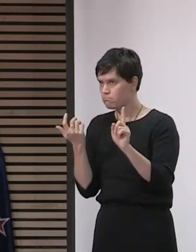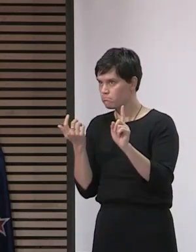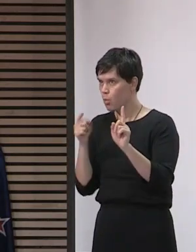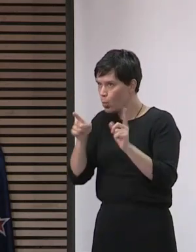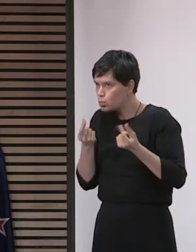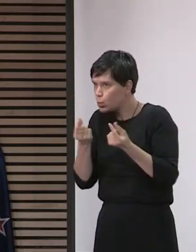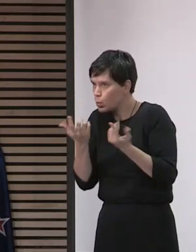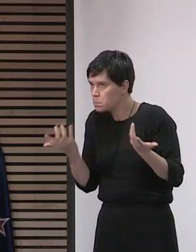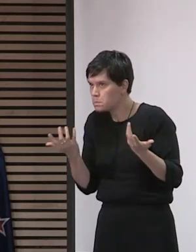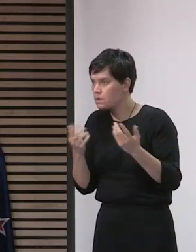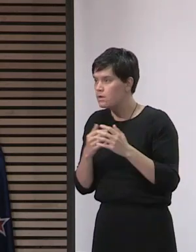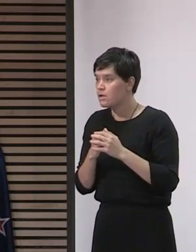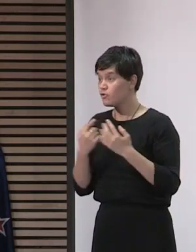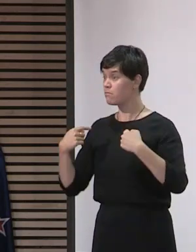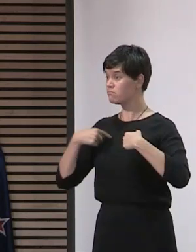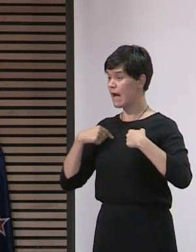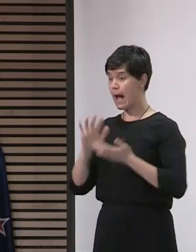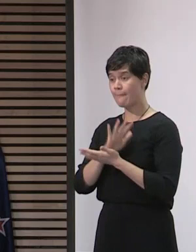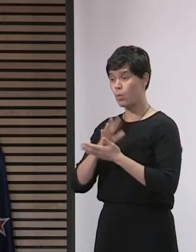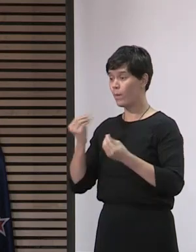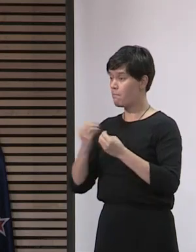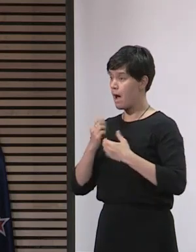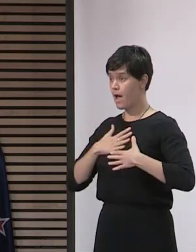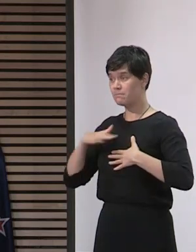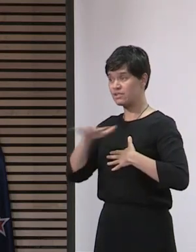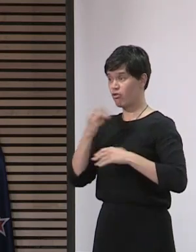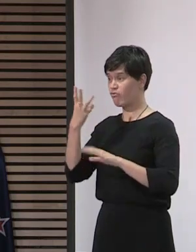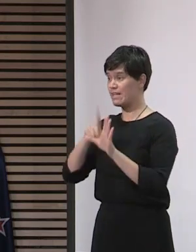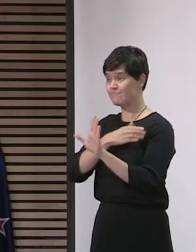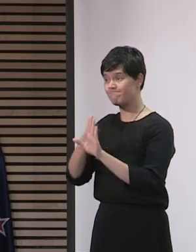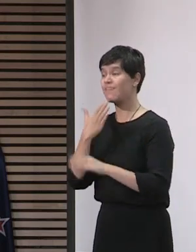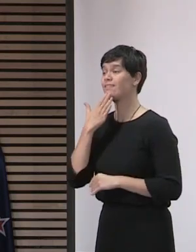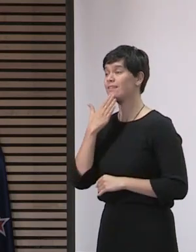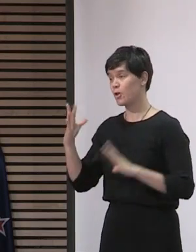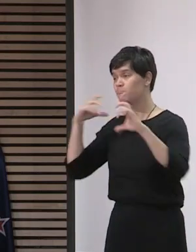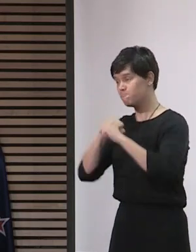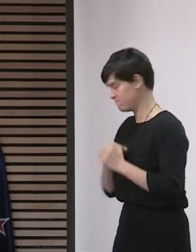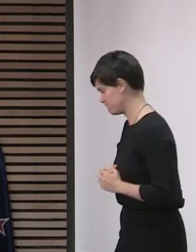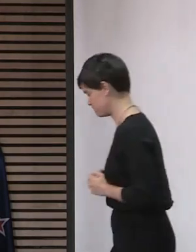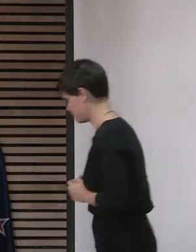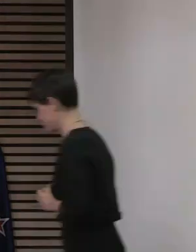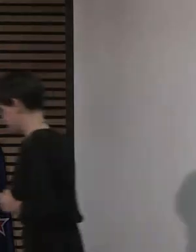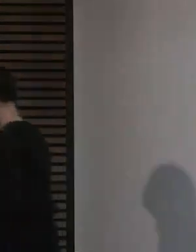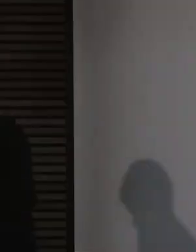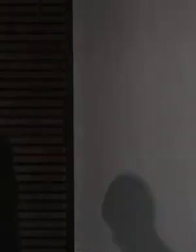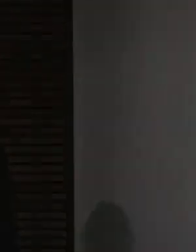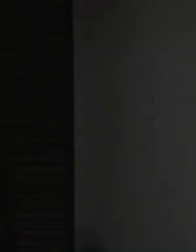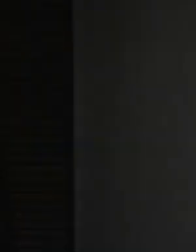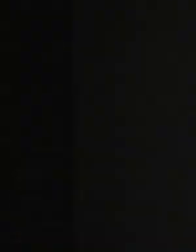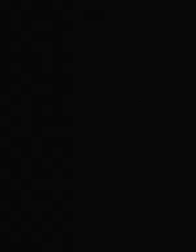they support us or not. And I'm very happy to stand on the record that we have as a government over this past